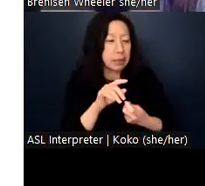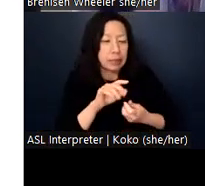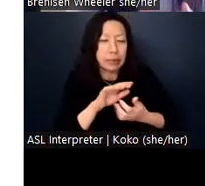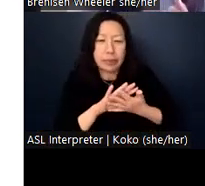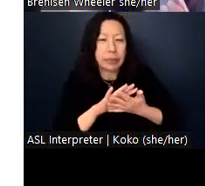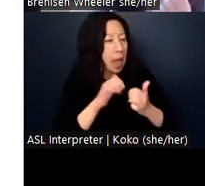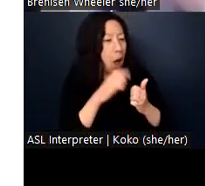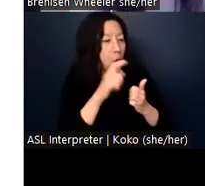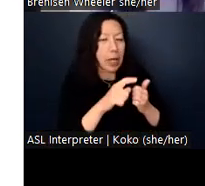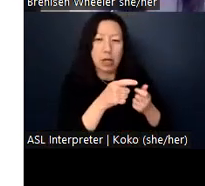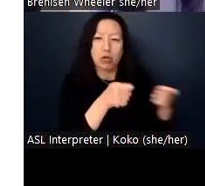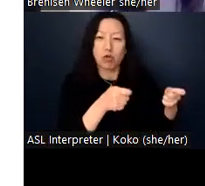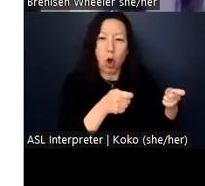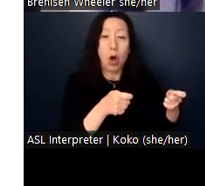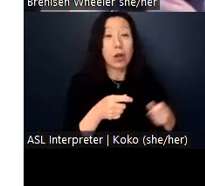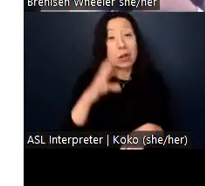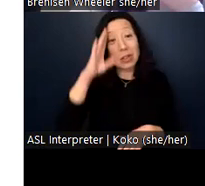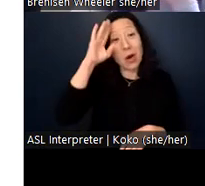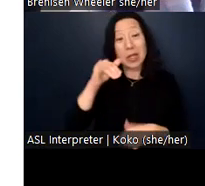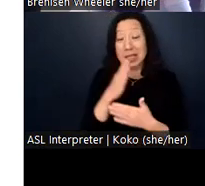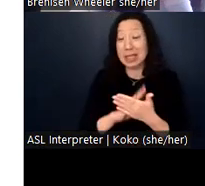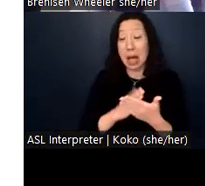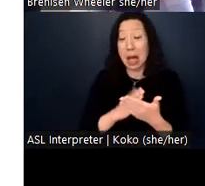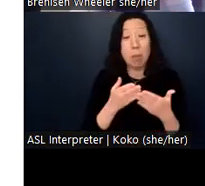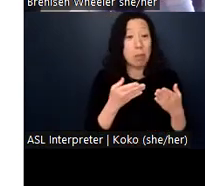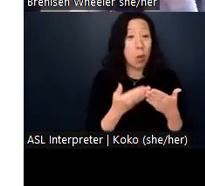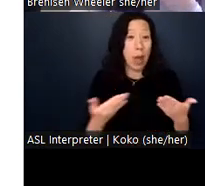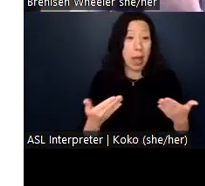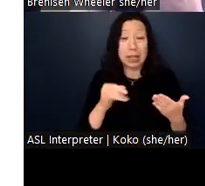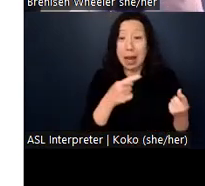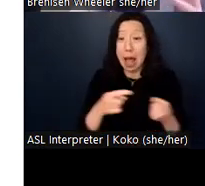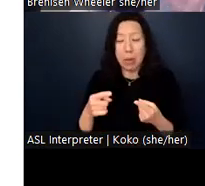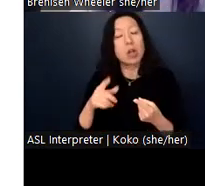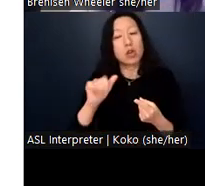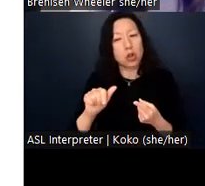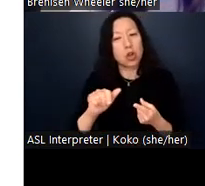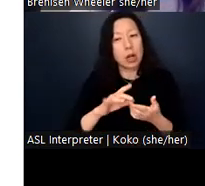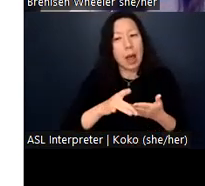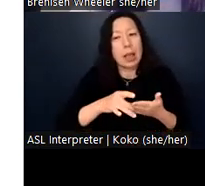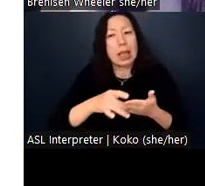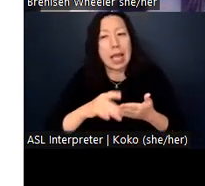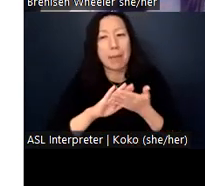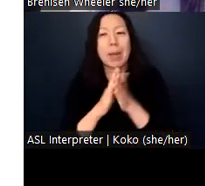12:17:53 We can you can learn more about it. there's a lots of of books and studies out